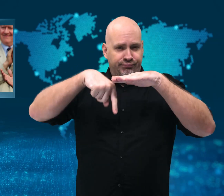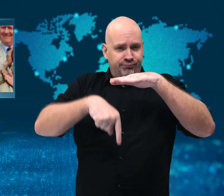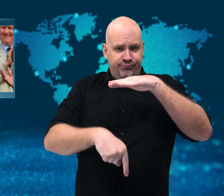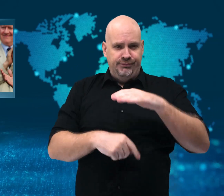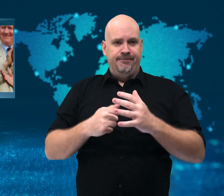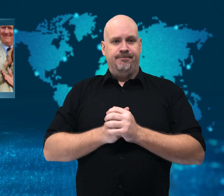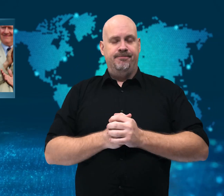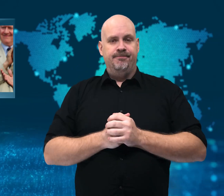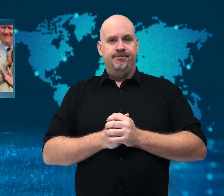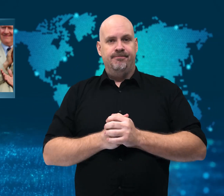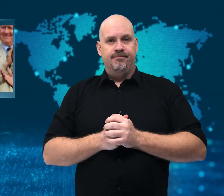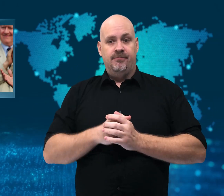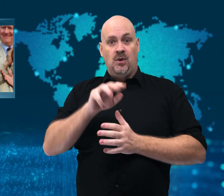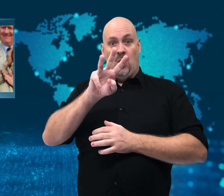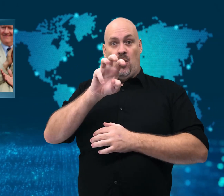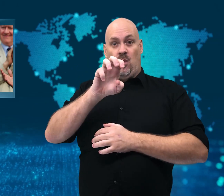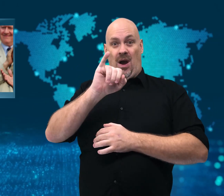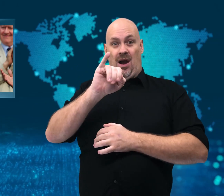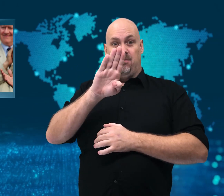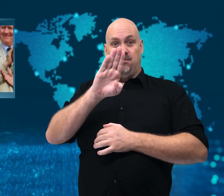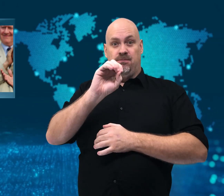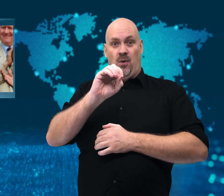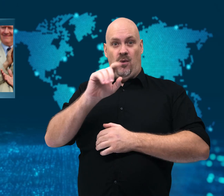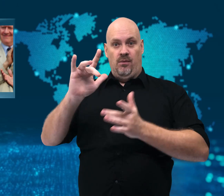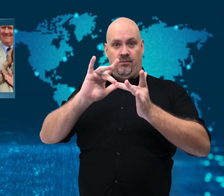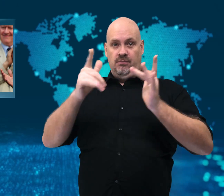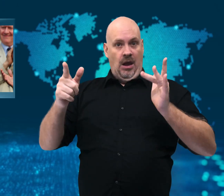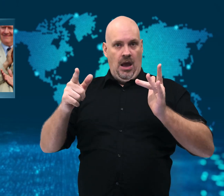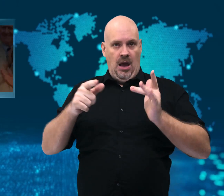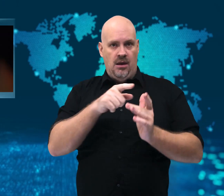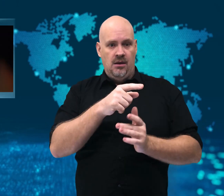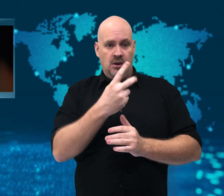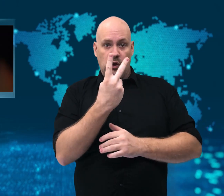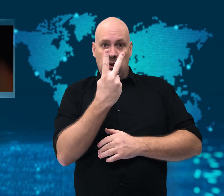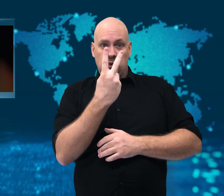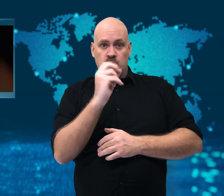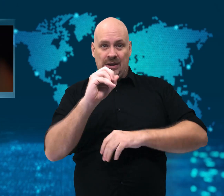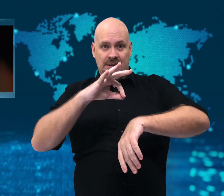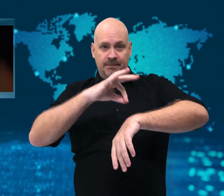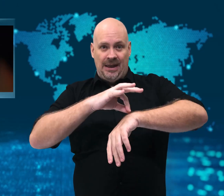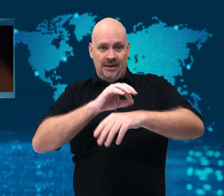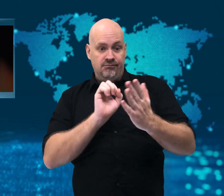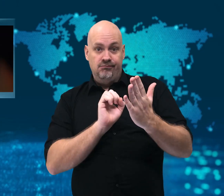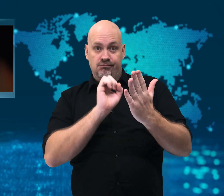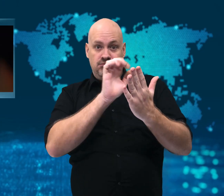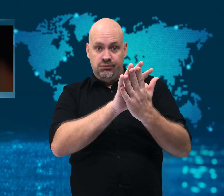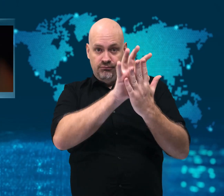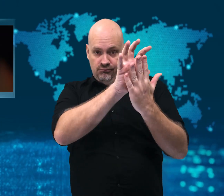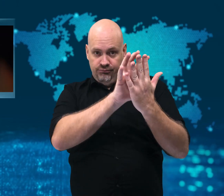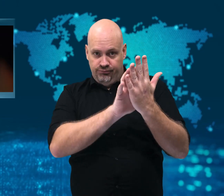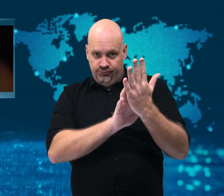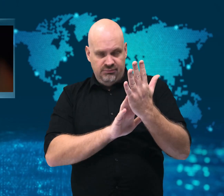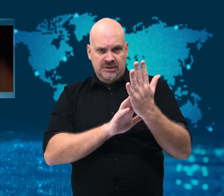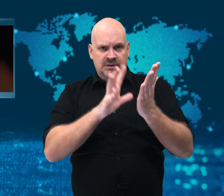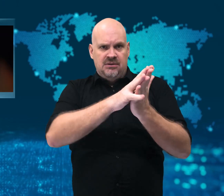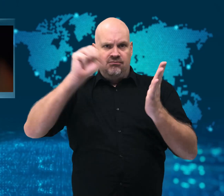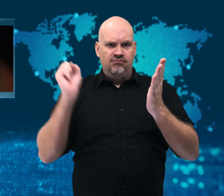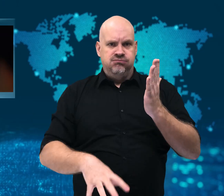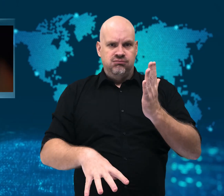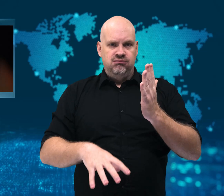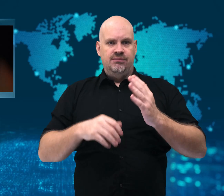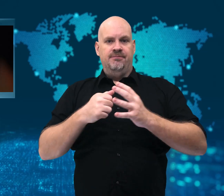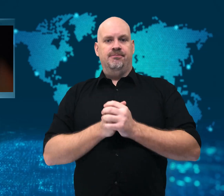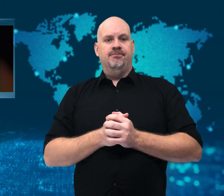Weibo deleted Peng’s post 20 minutes after it had been posted,